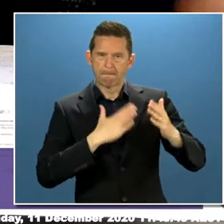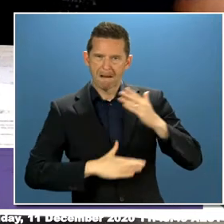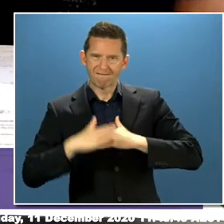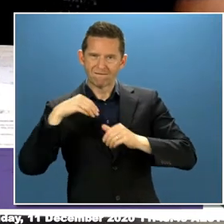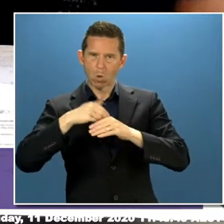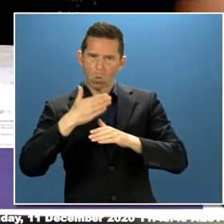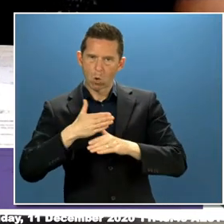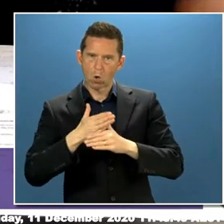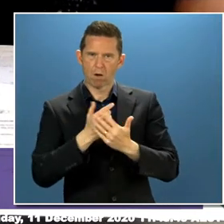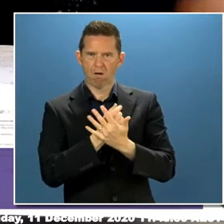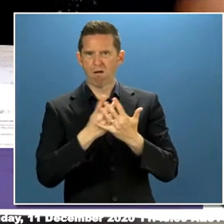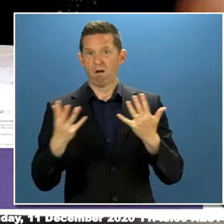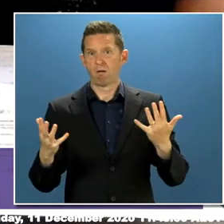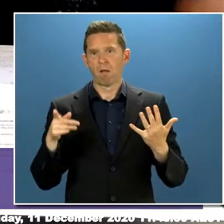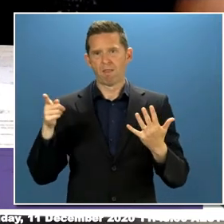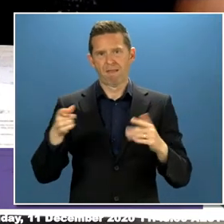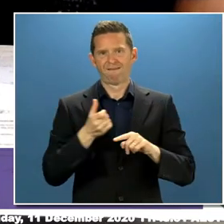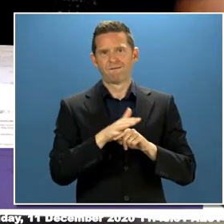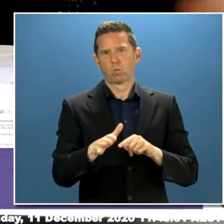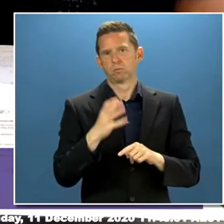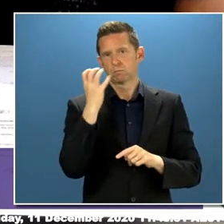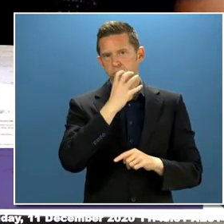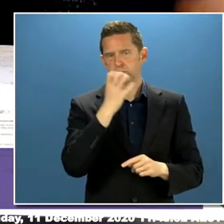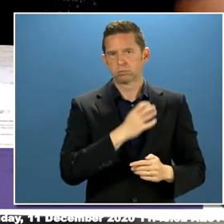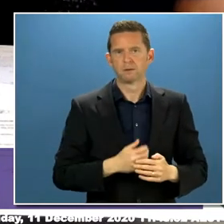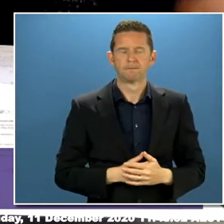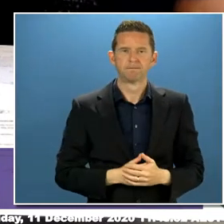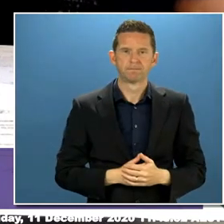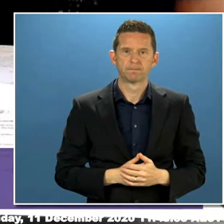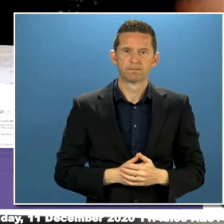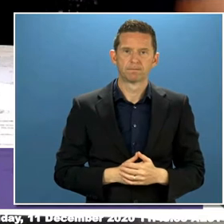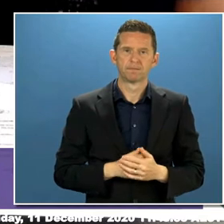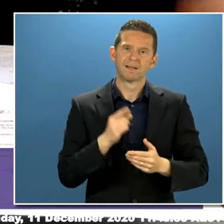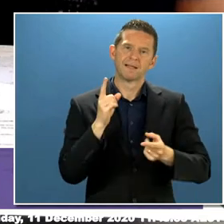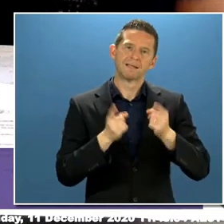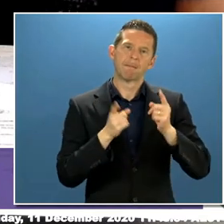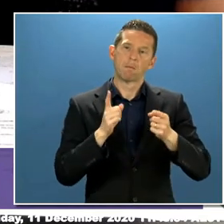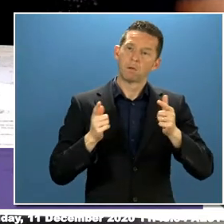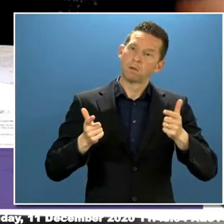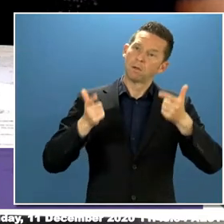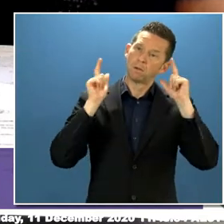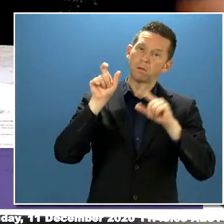And to create this safe space, sometimes senior leaders have actually never met or spoken to someone with a disability.